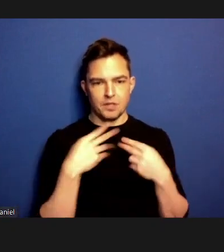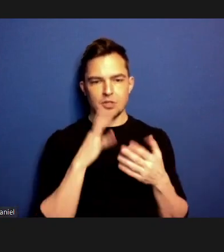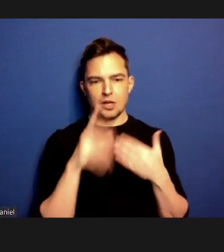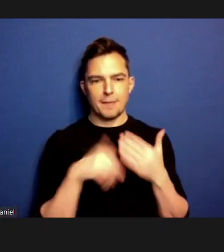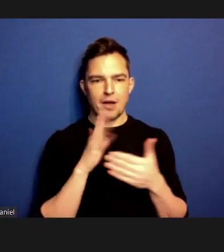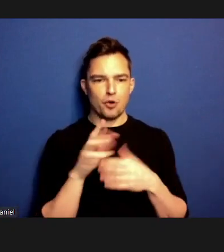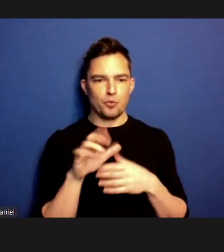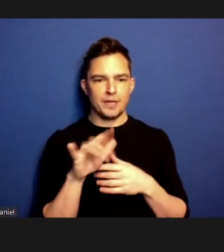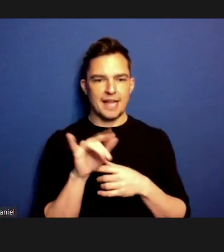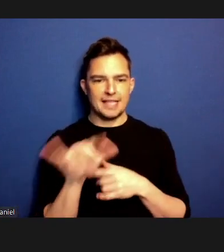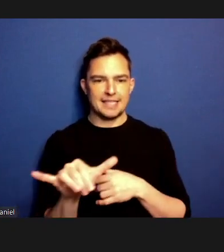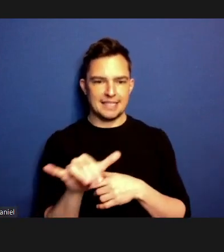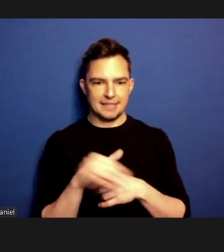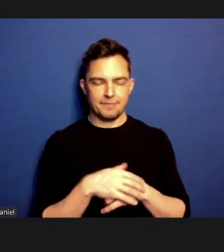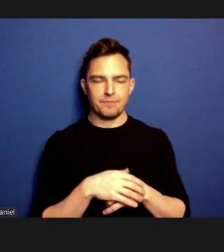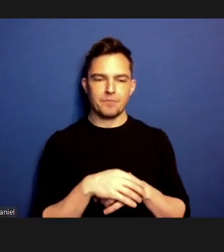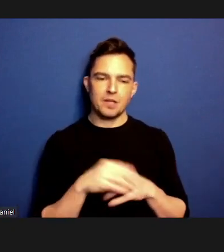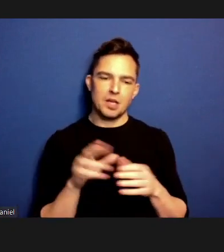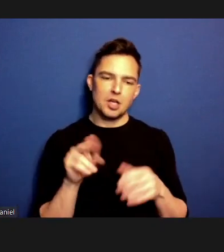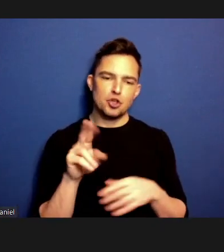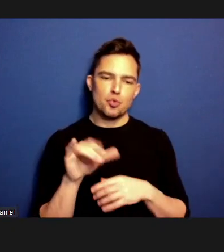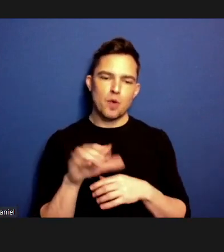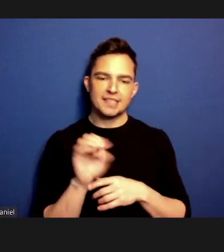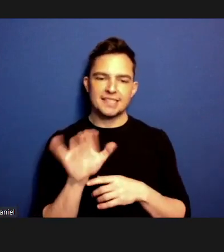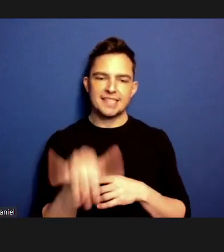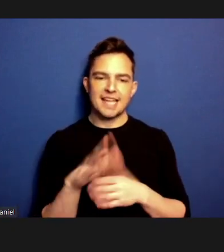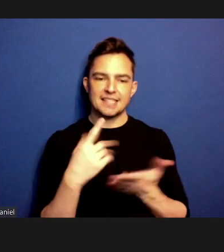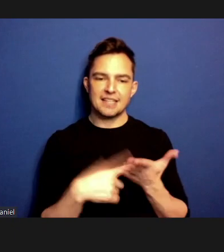and nuance that discussion that we're not just a statistic of risk.